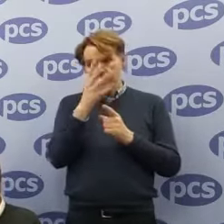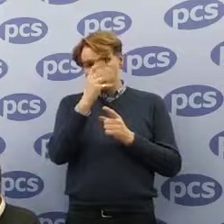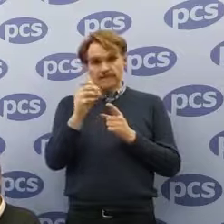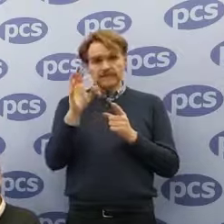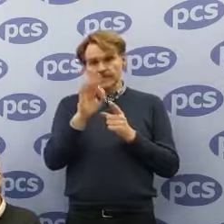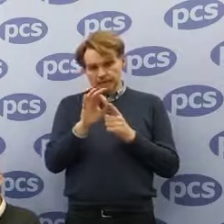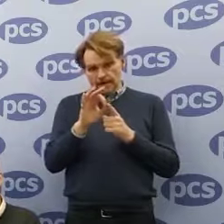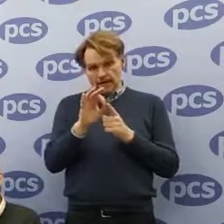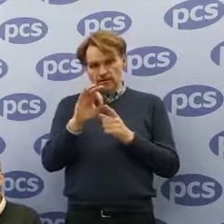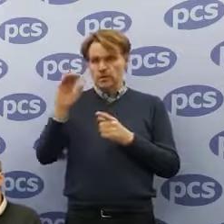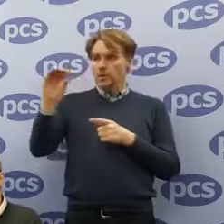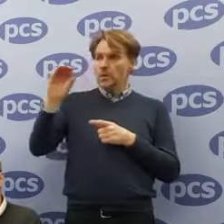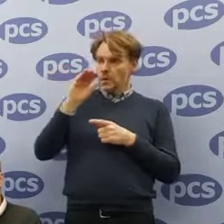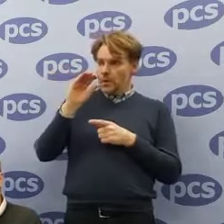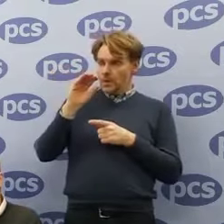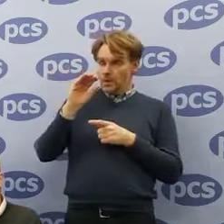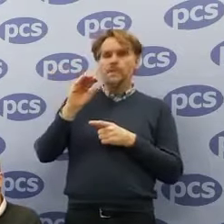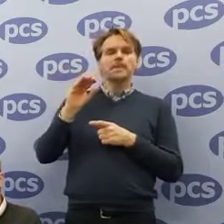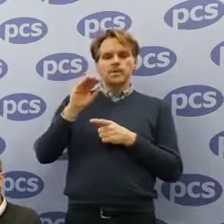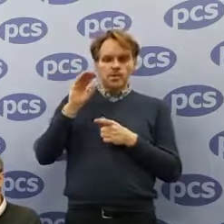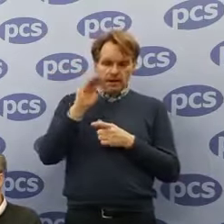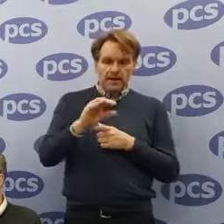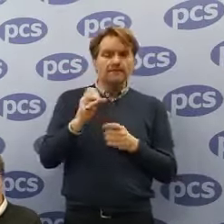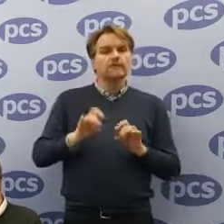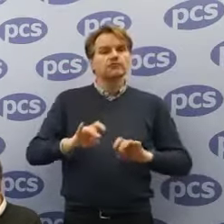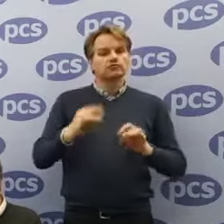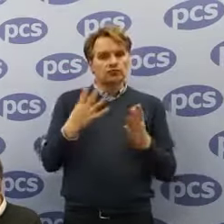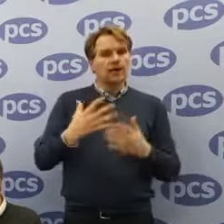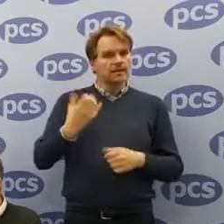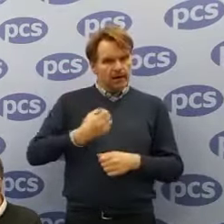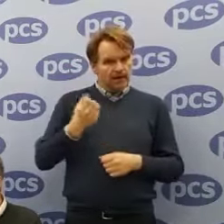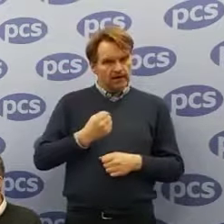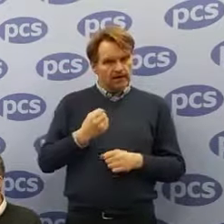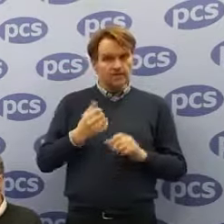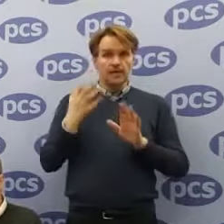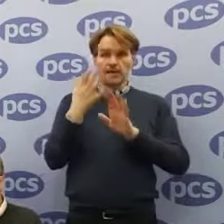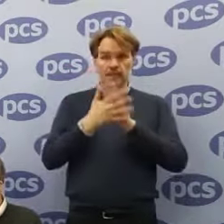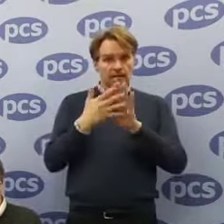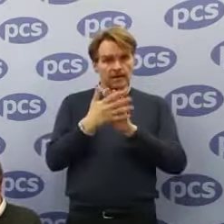people strike pay, and if we do that then that is also going to raise a further million